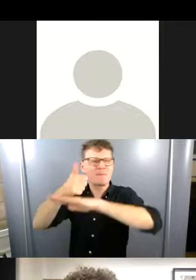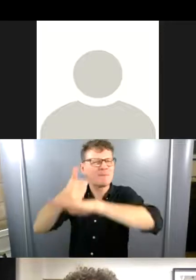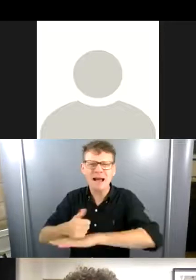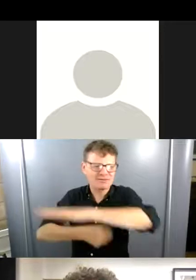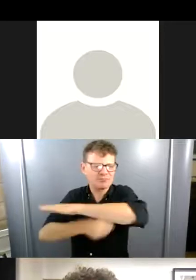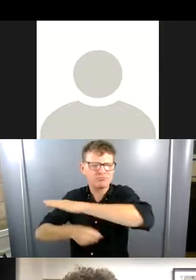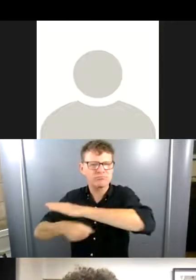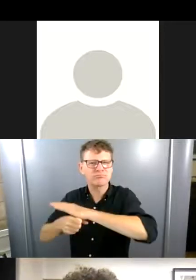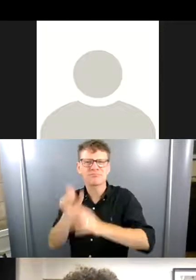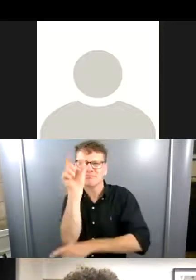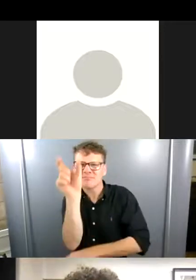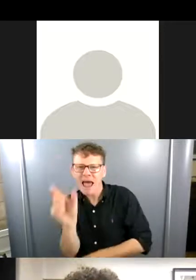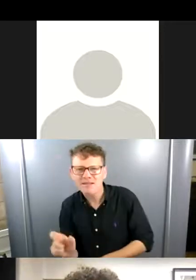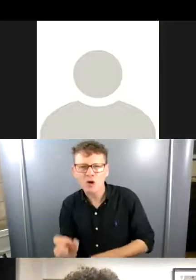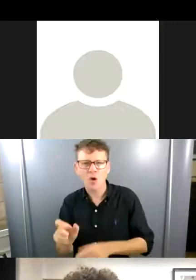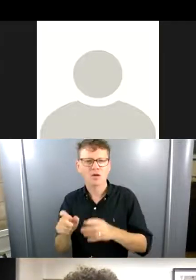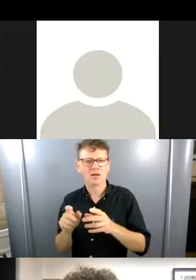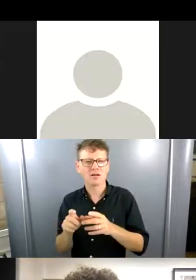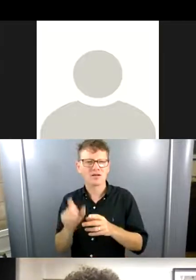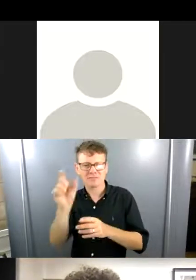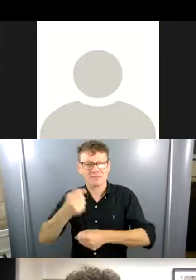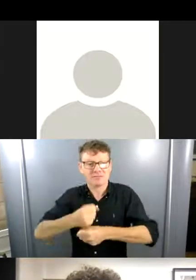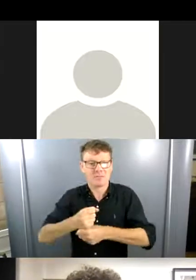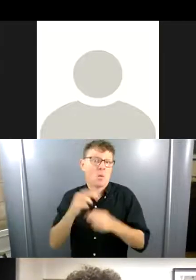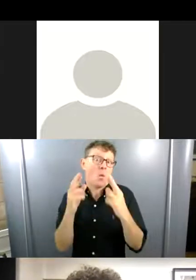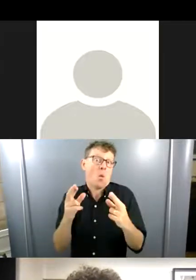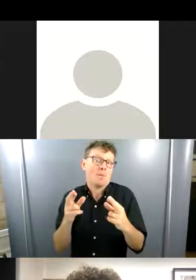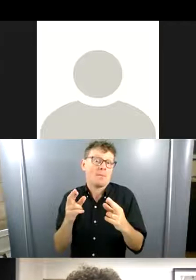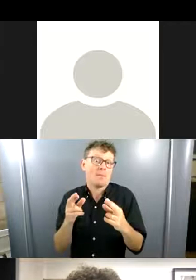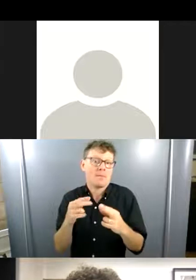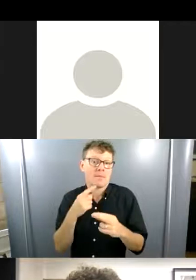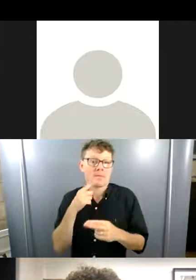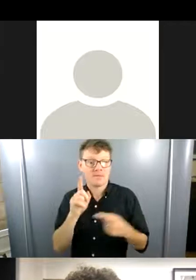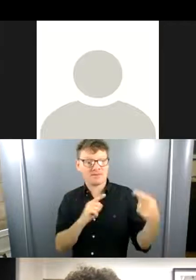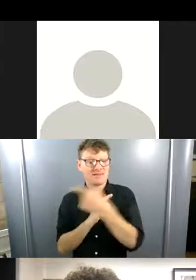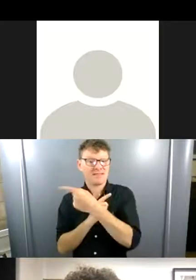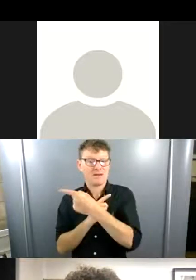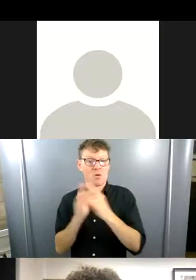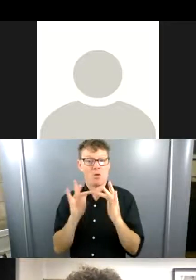and hoping to expand the online sign dictionary Iltyem-iltyem which is being relaunched